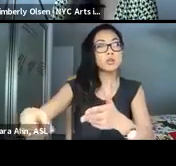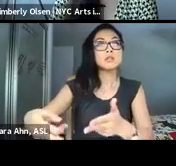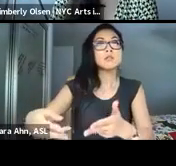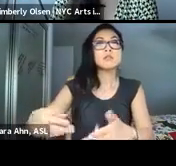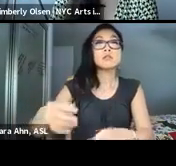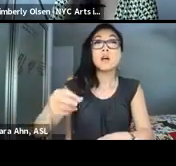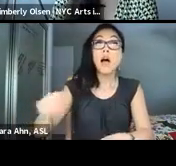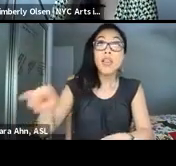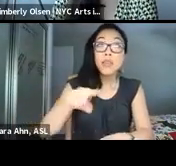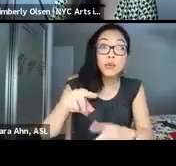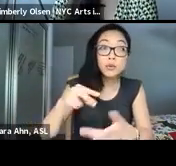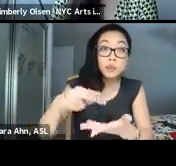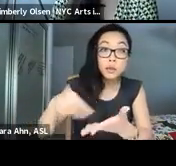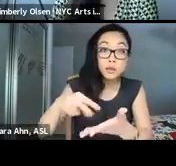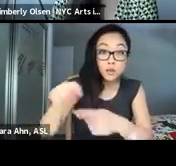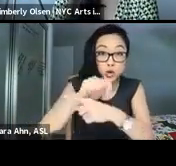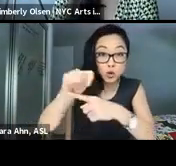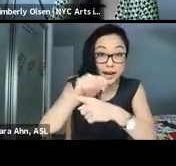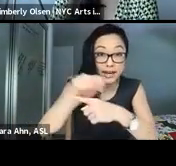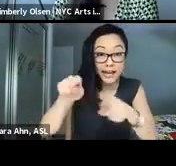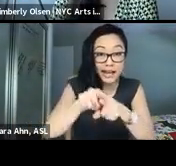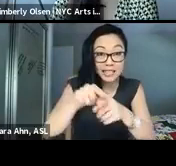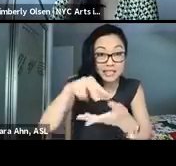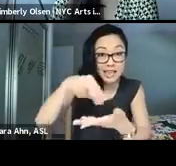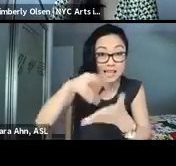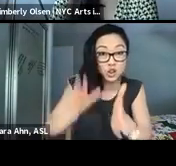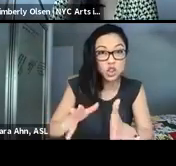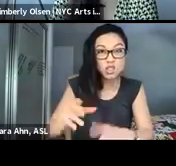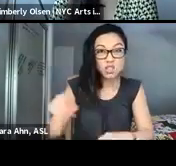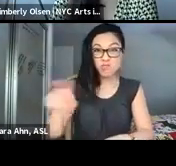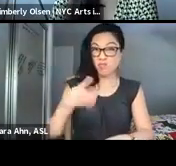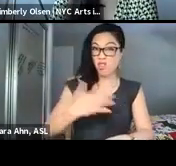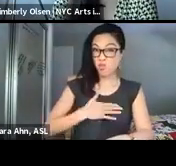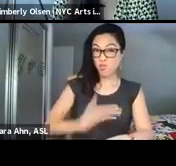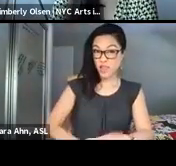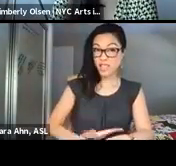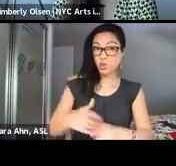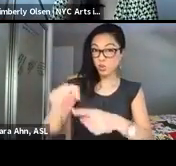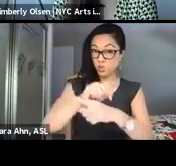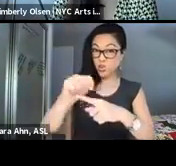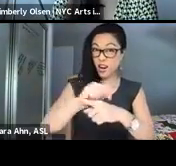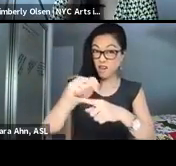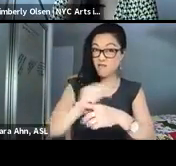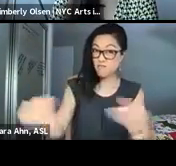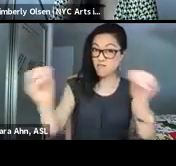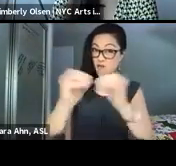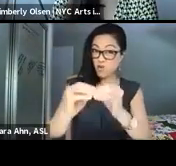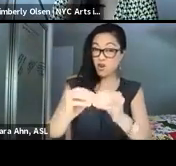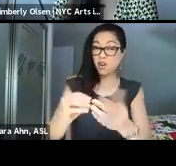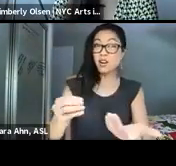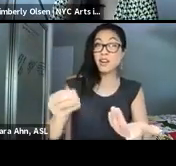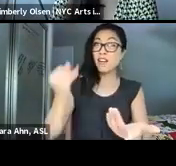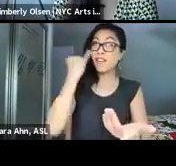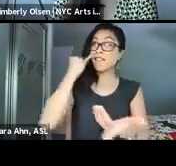the same things they were doing before and now they are needed even more to support,